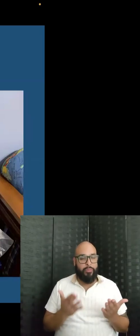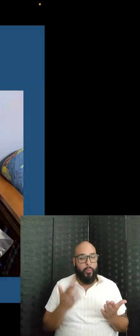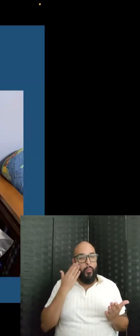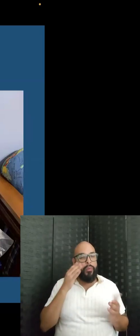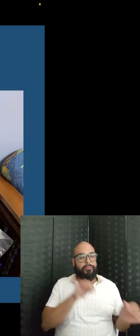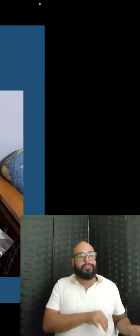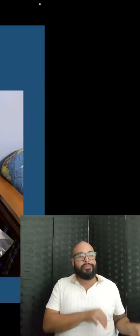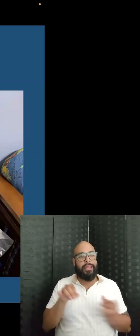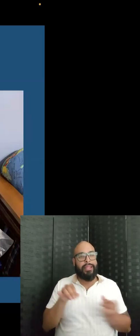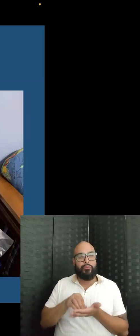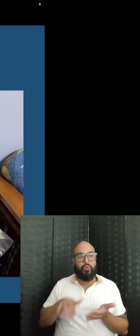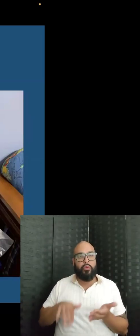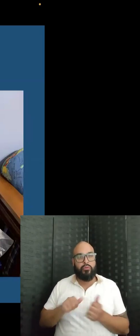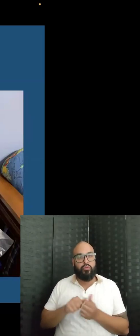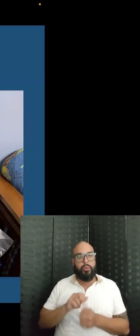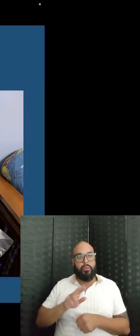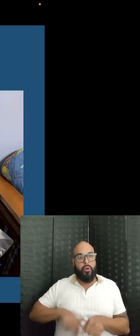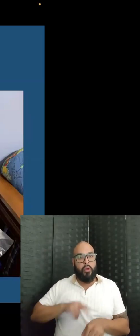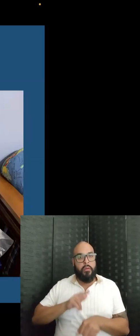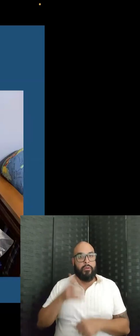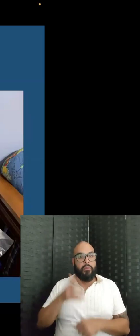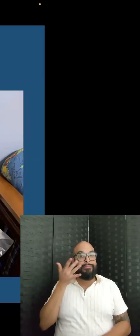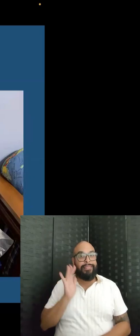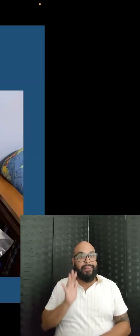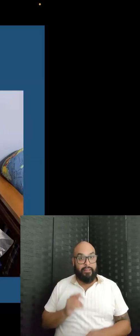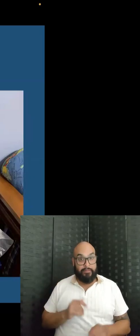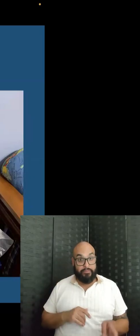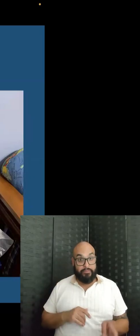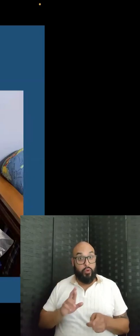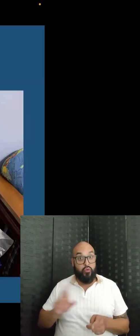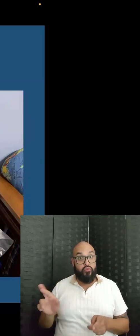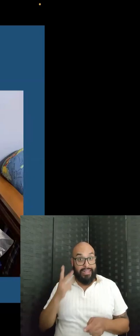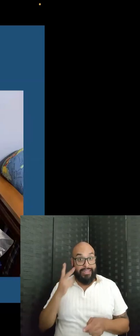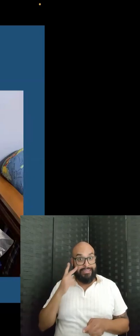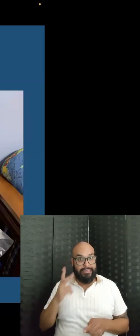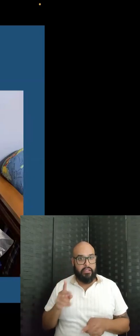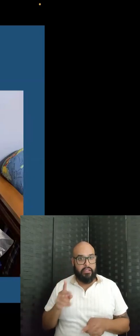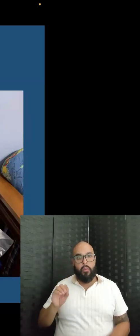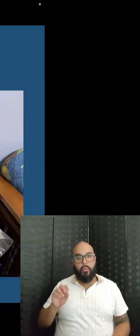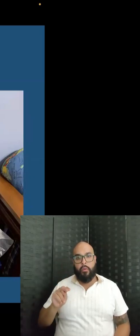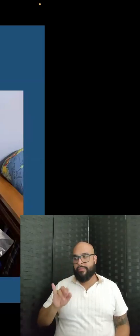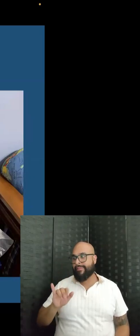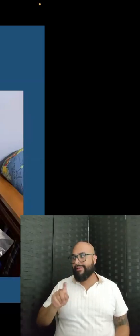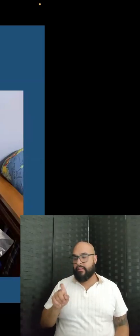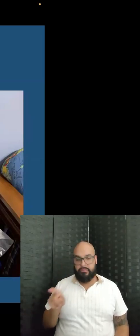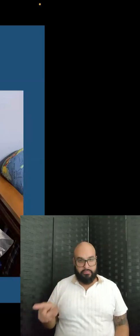On the right, you're seeing a picture of an Onyx machine. And the Onyx machine doesn't have a tray.